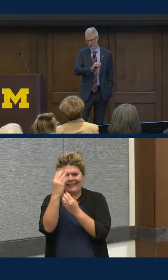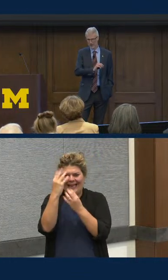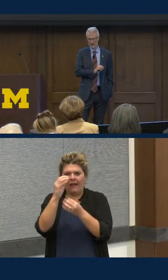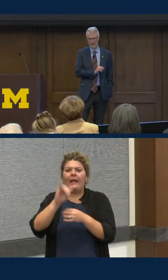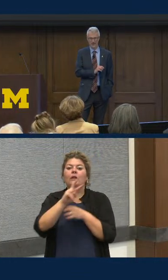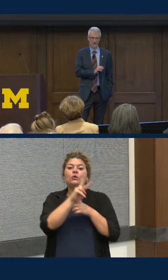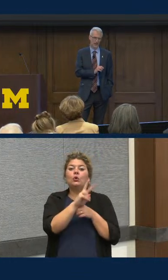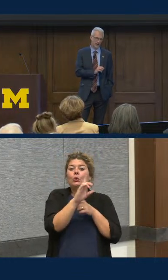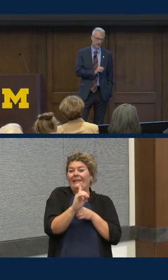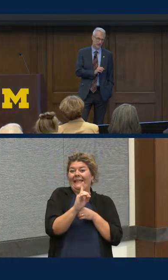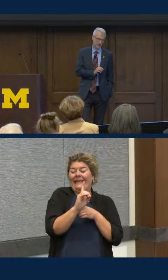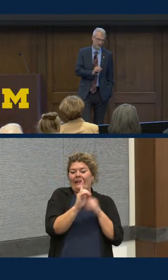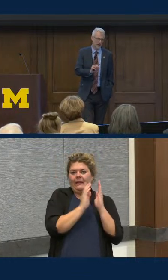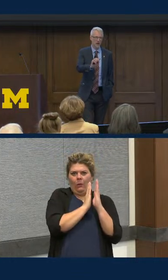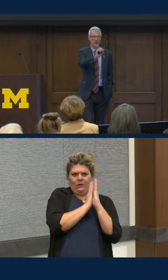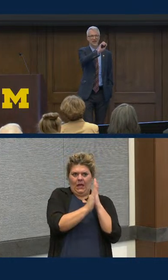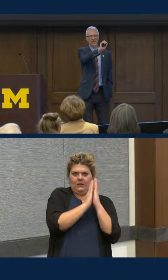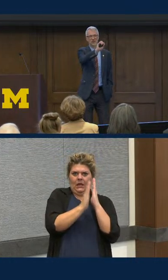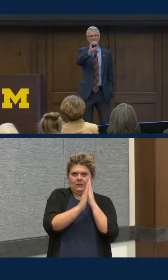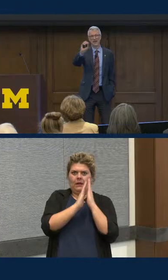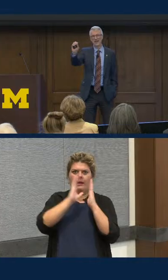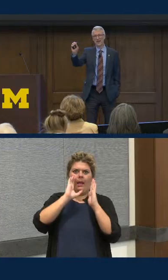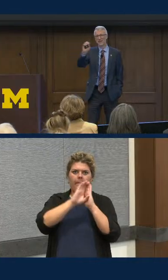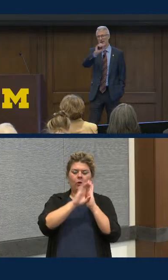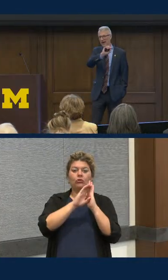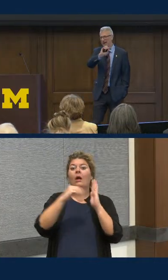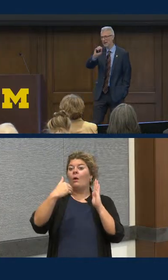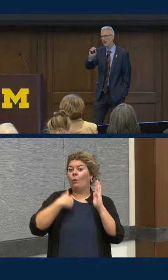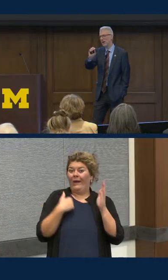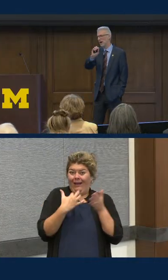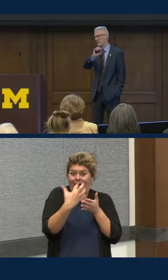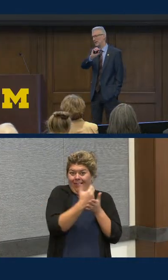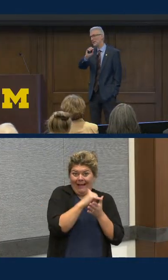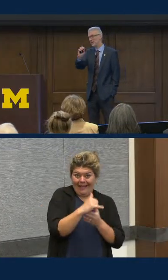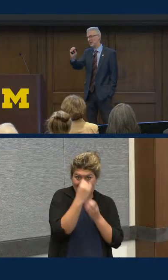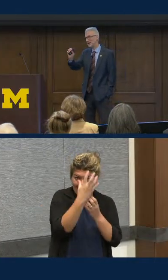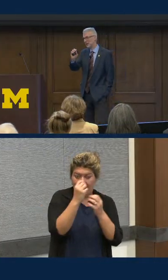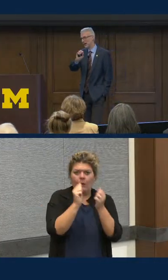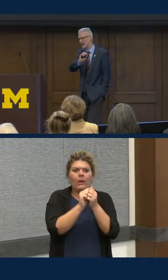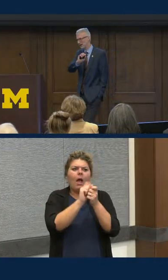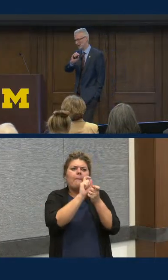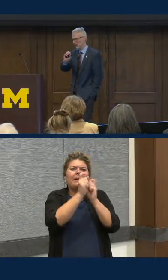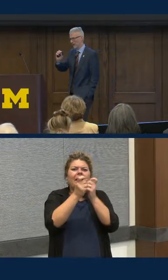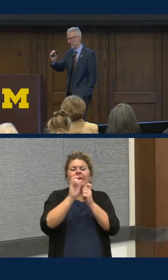slice of the image there and collect it by manipulating the